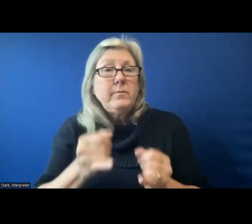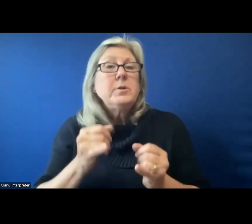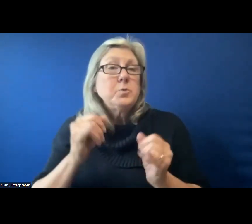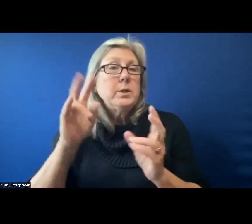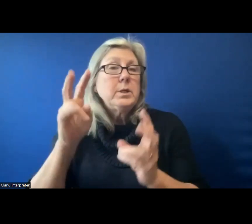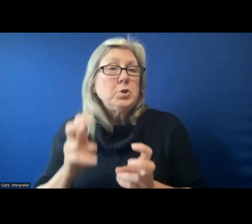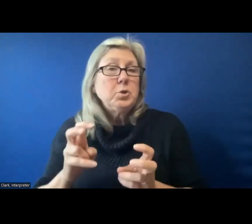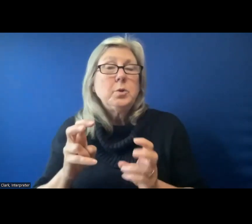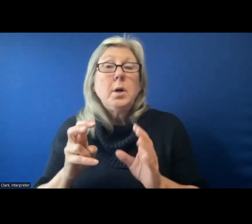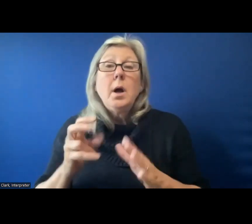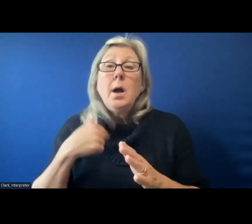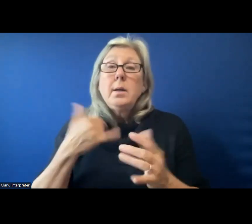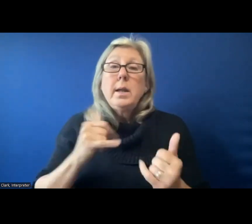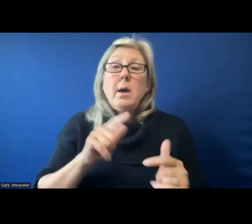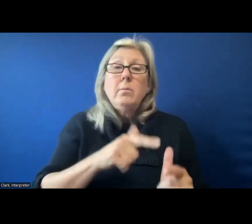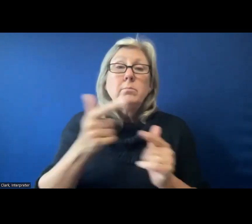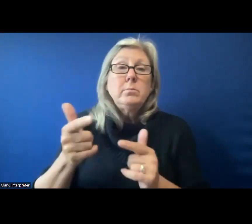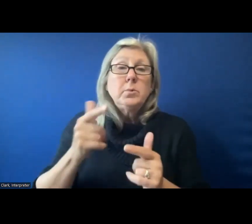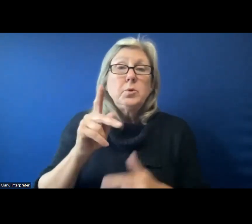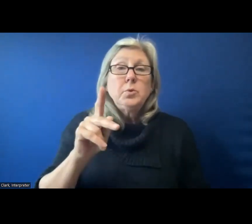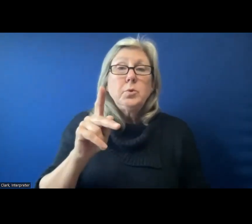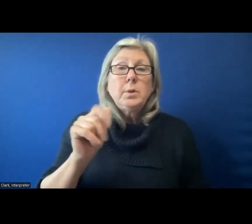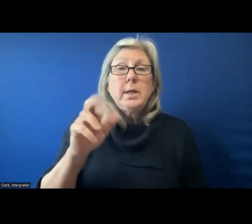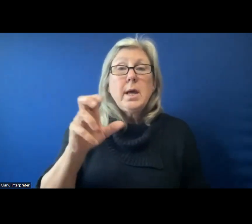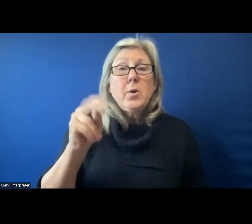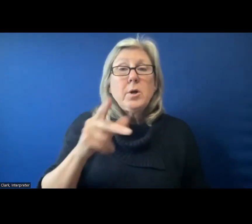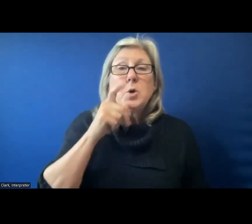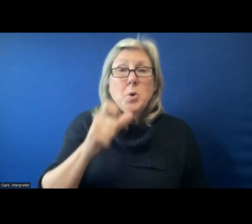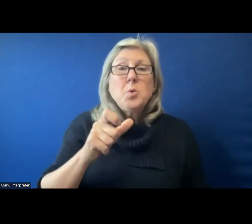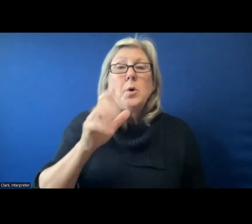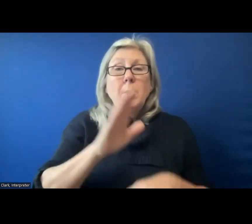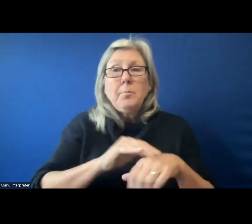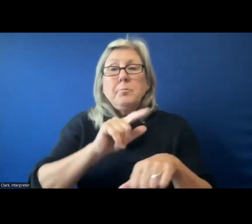I will hand it over now to Karen who is going to move us through the presenters and the